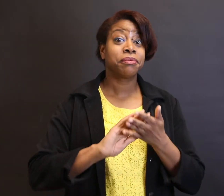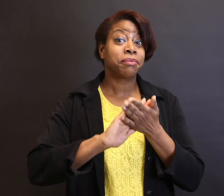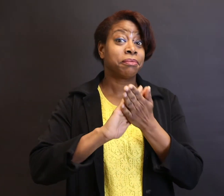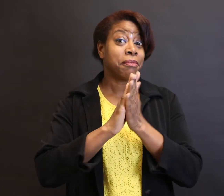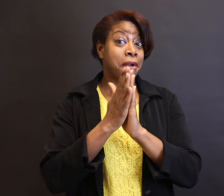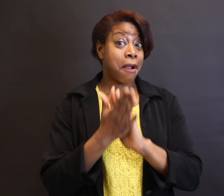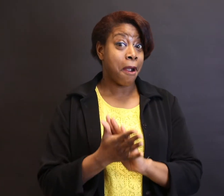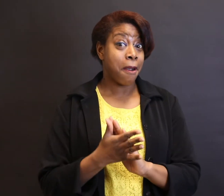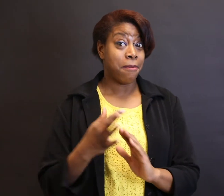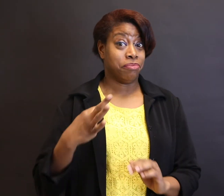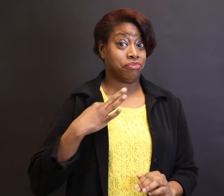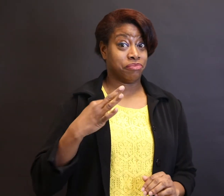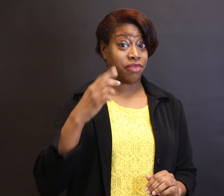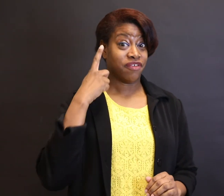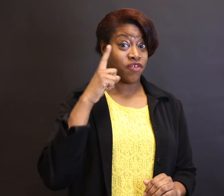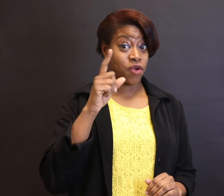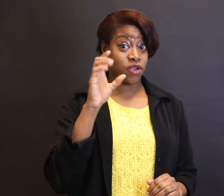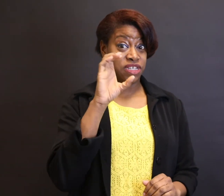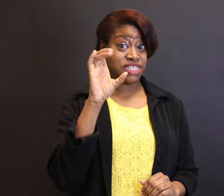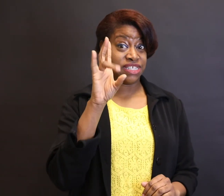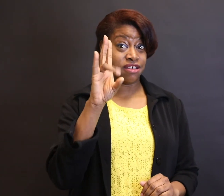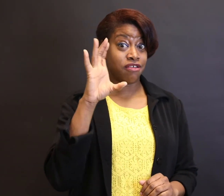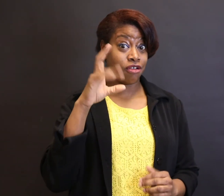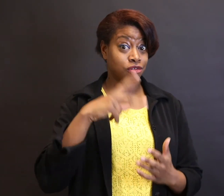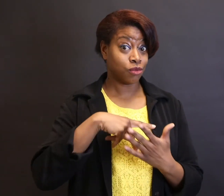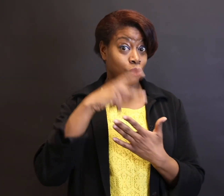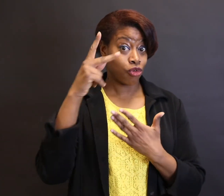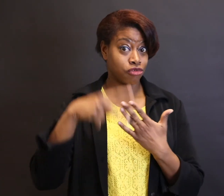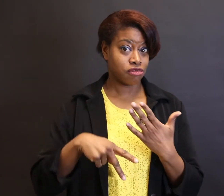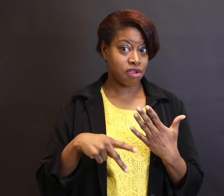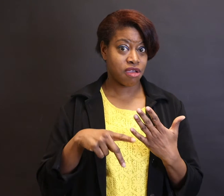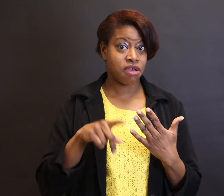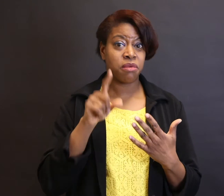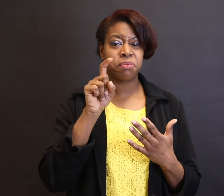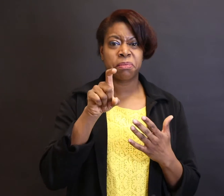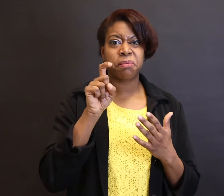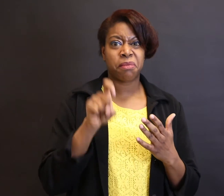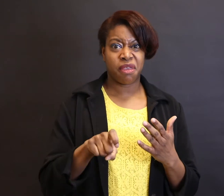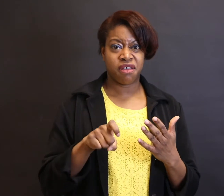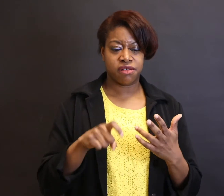To become eligible for C700 Program, individuals must